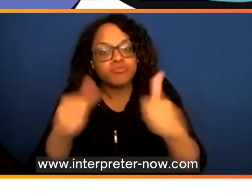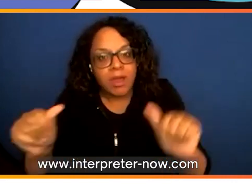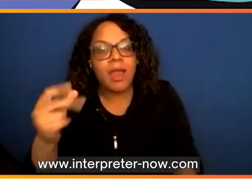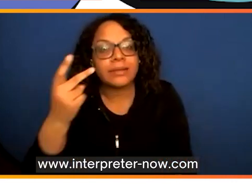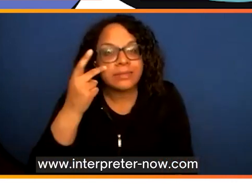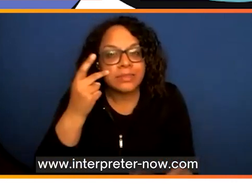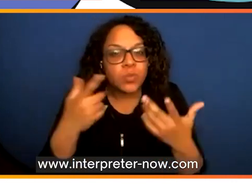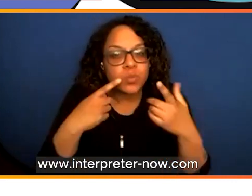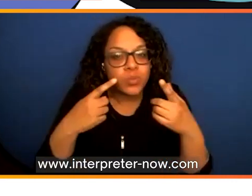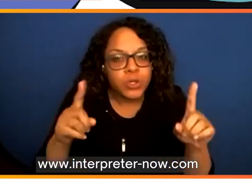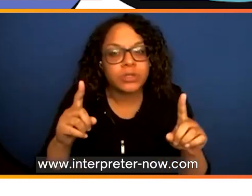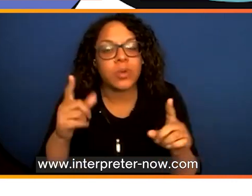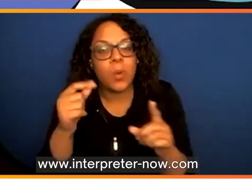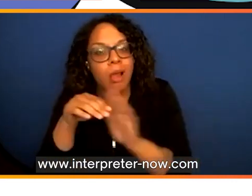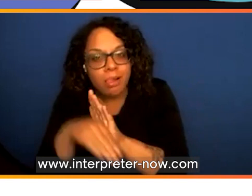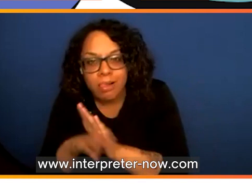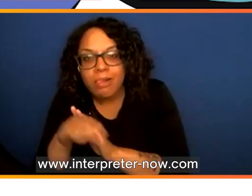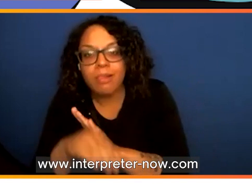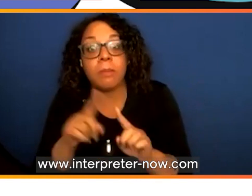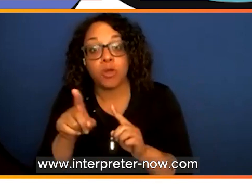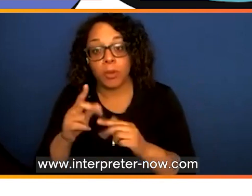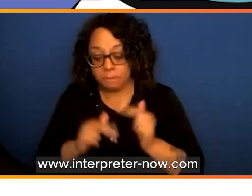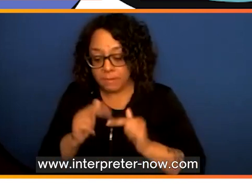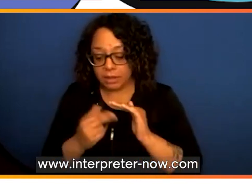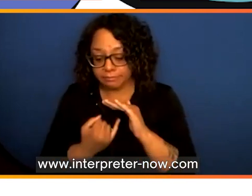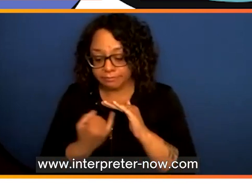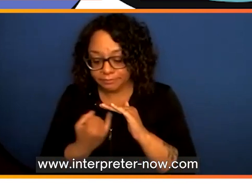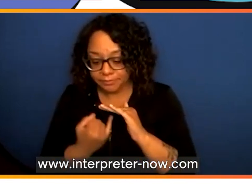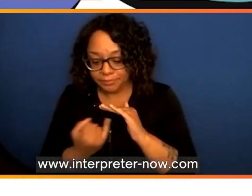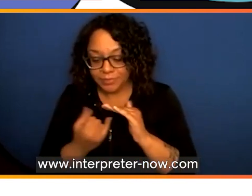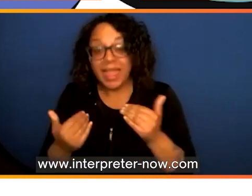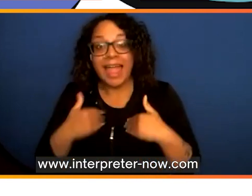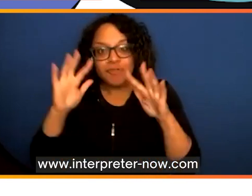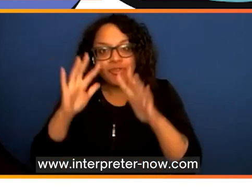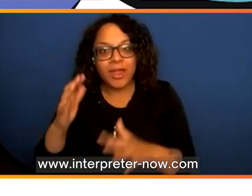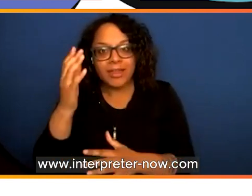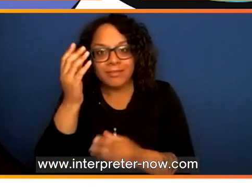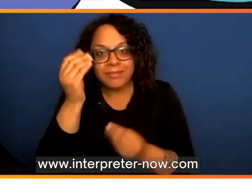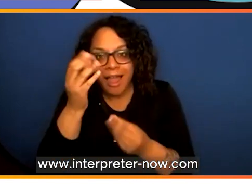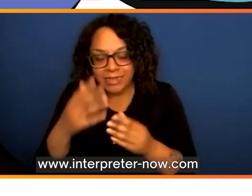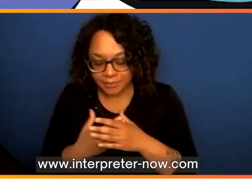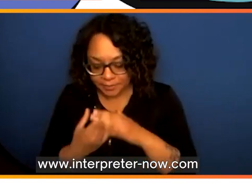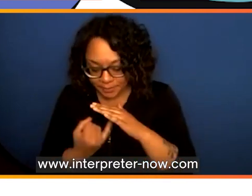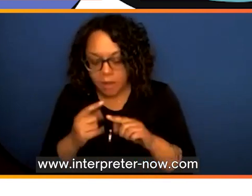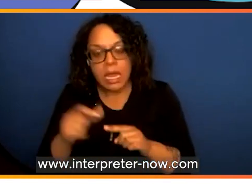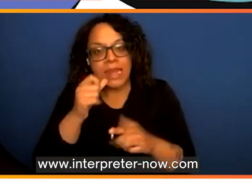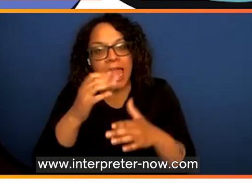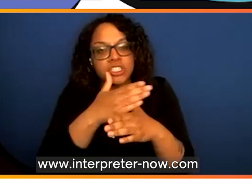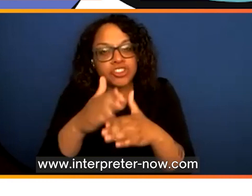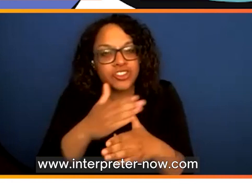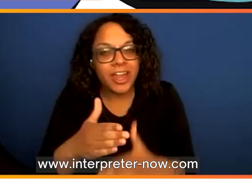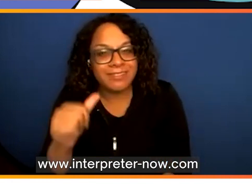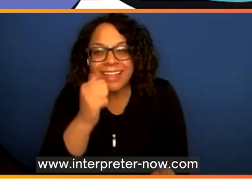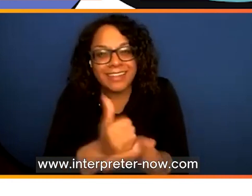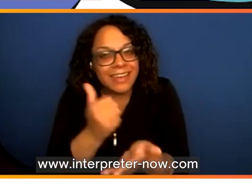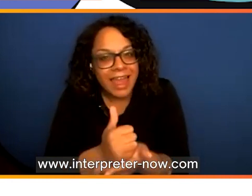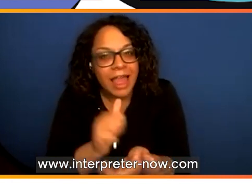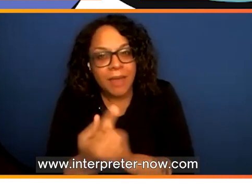anyone any good. So just go. Ask, reach out to these ERGs. Show up to a women's call.